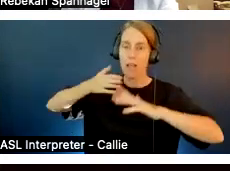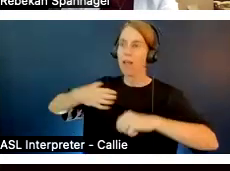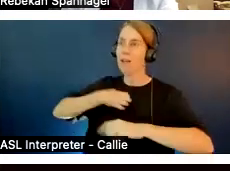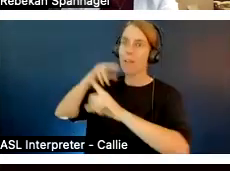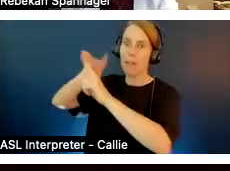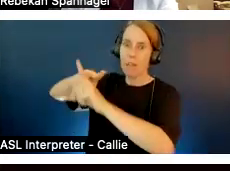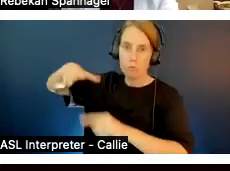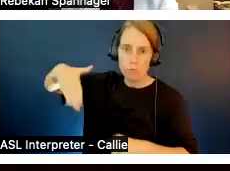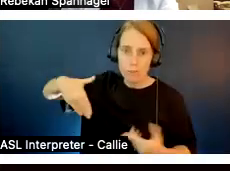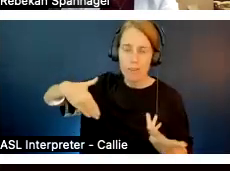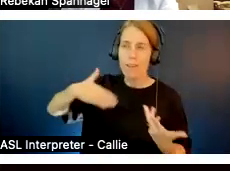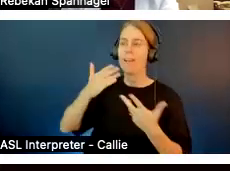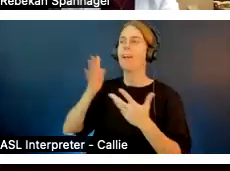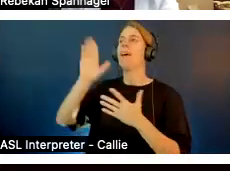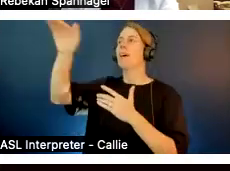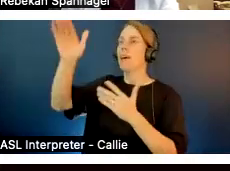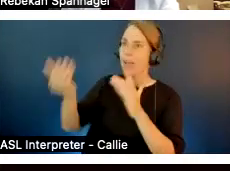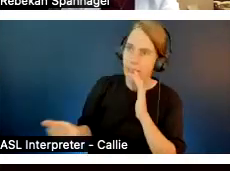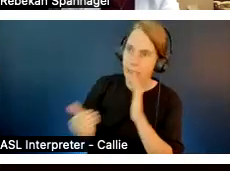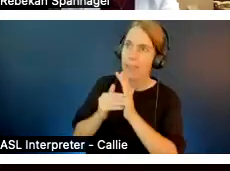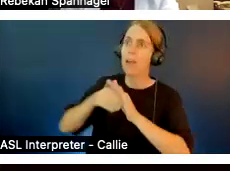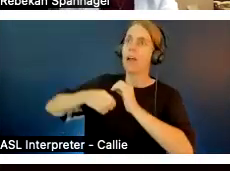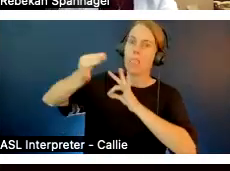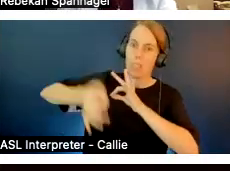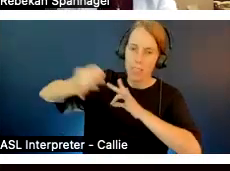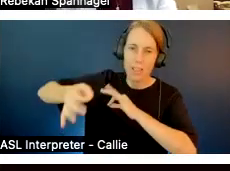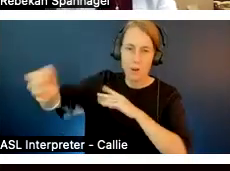the service coordinators the the hearing officers the people in the appeals process